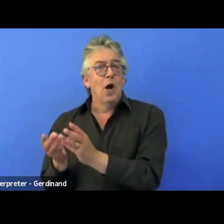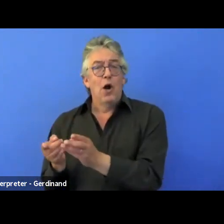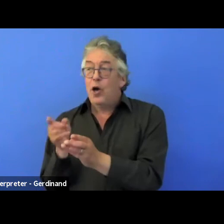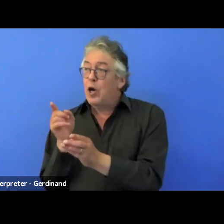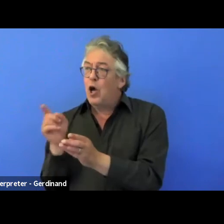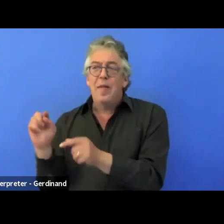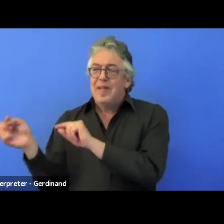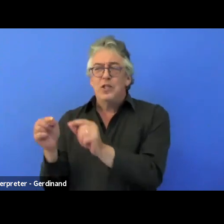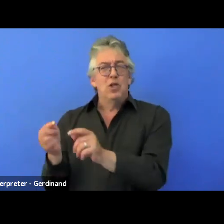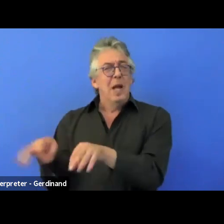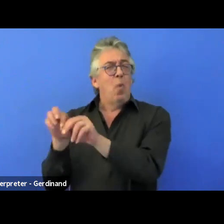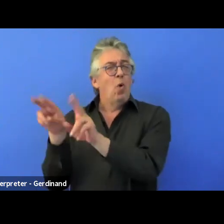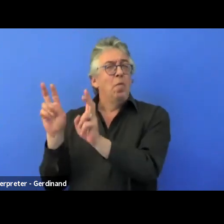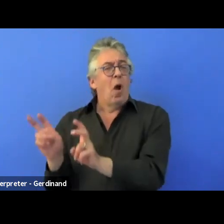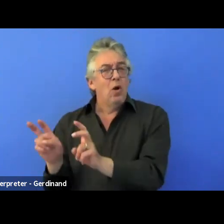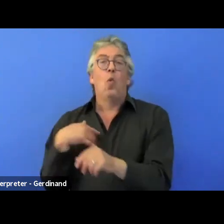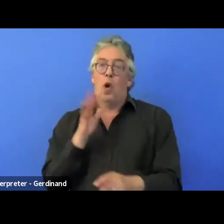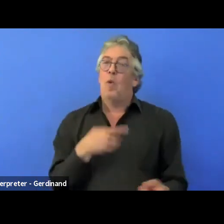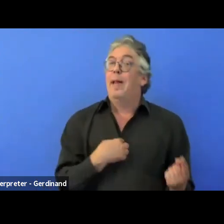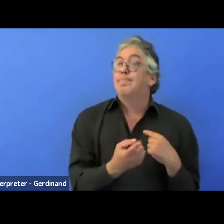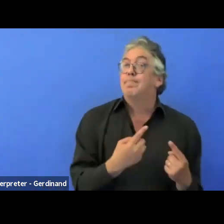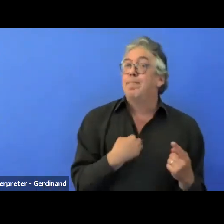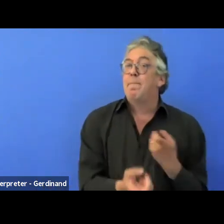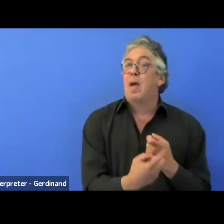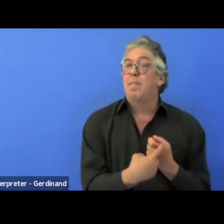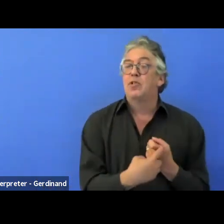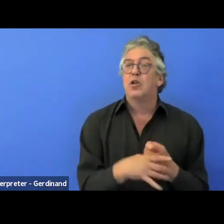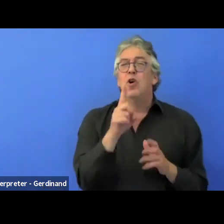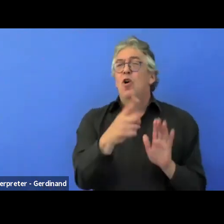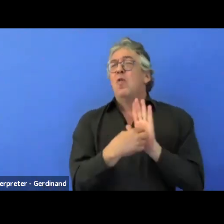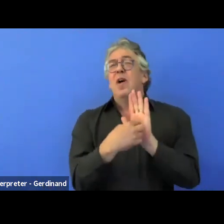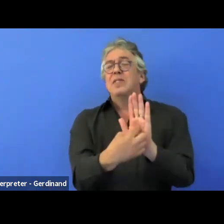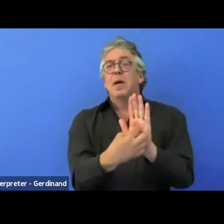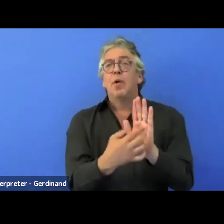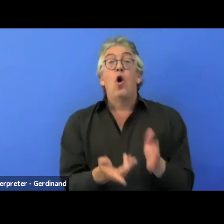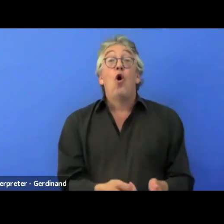Imagine, for example, requirements for interoperability with hearing aids.